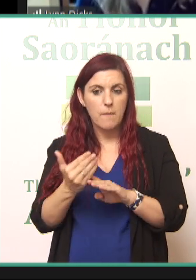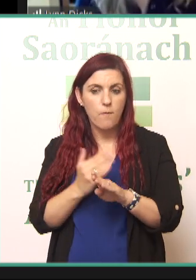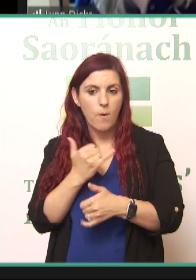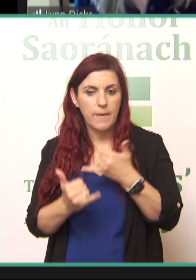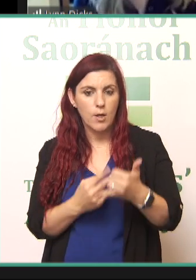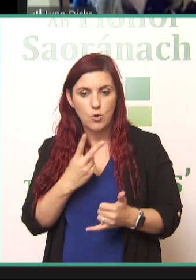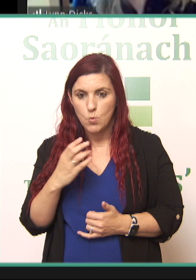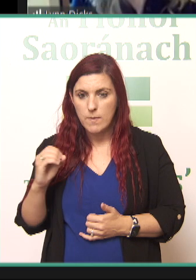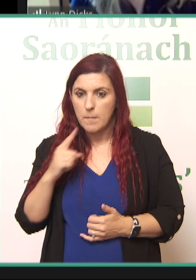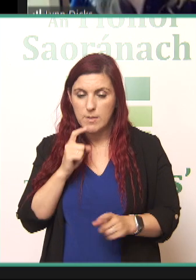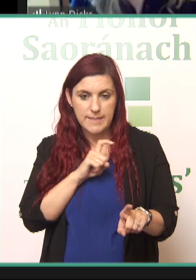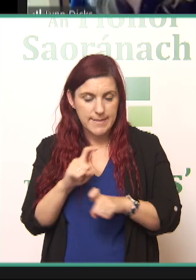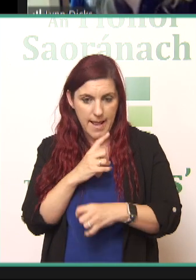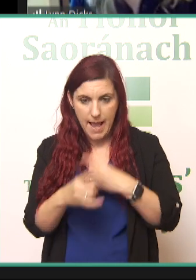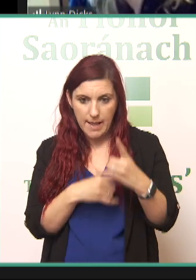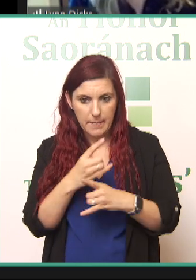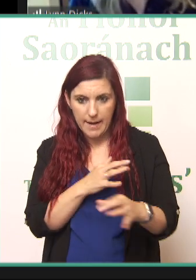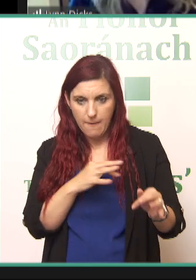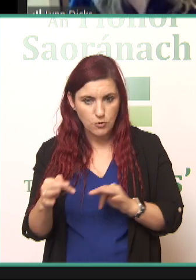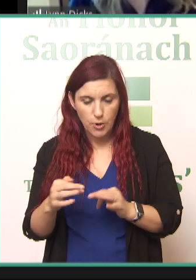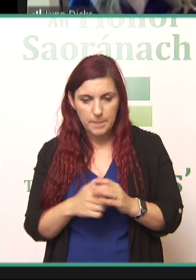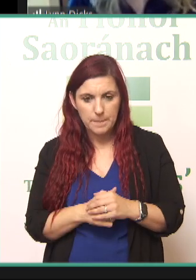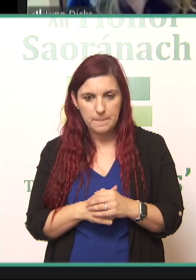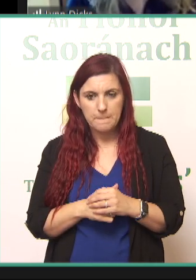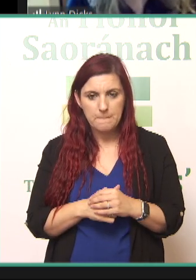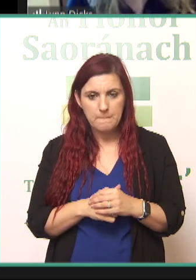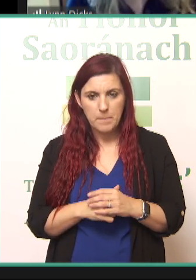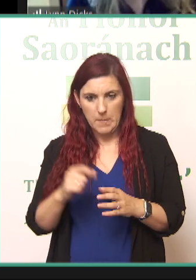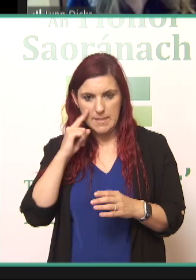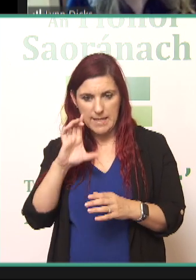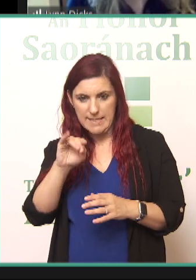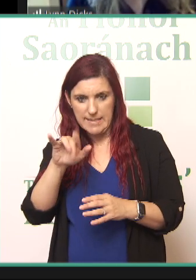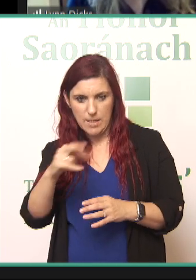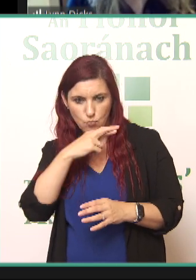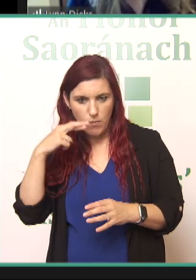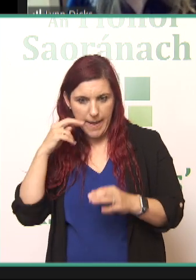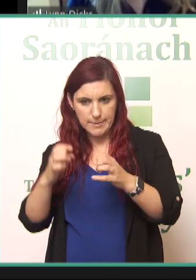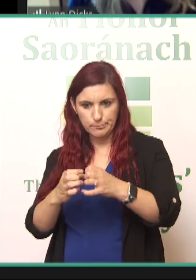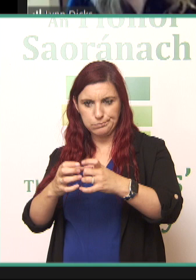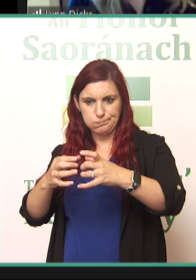going on post 2000 up to 2020 you see the city expanding this is petrolina in Northeast Brazil